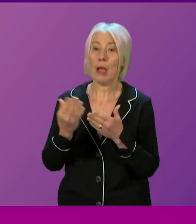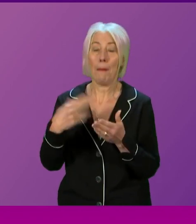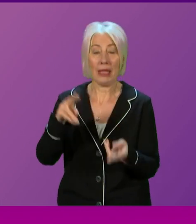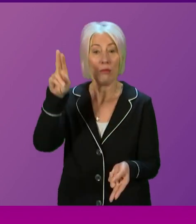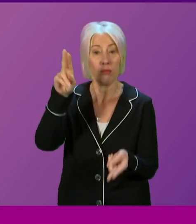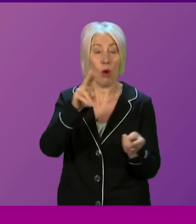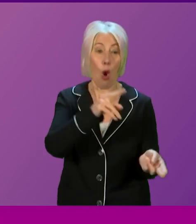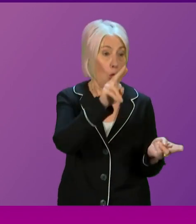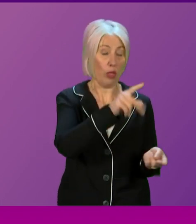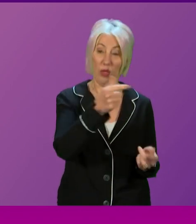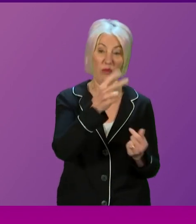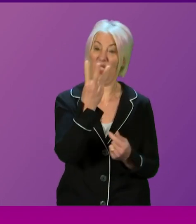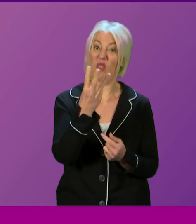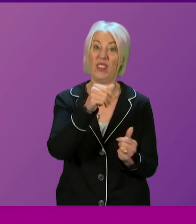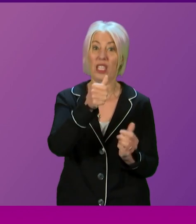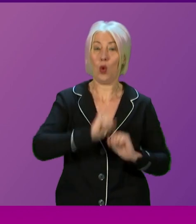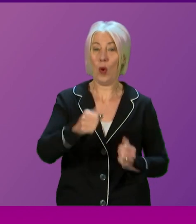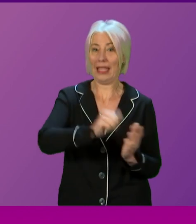three waiting lists.